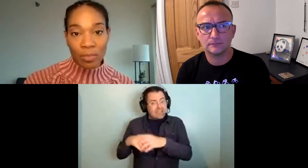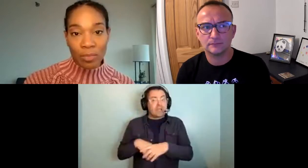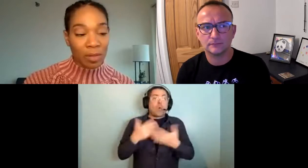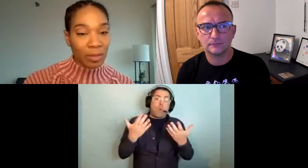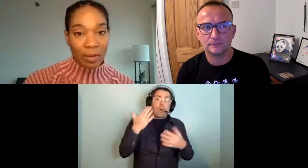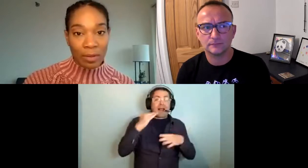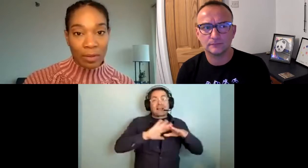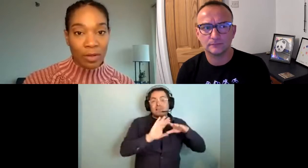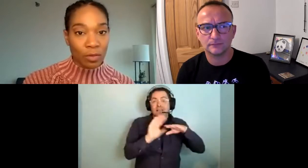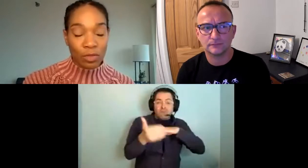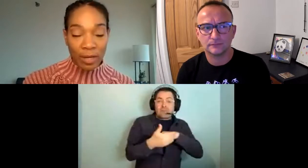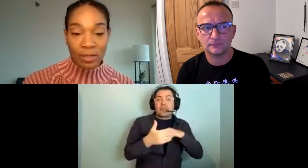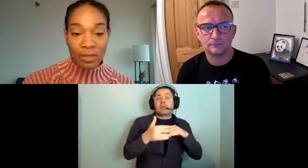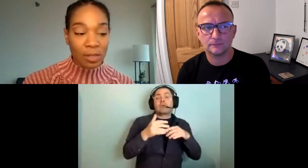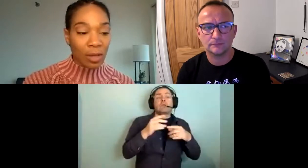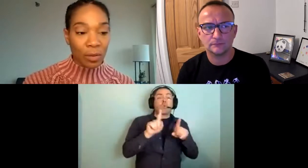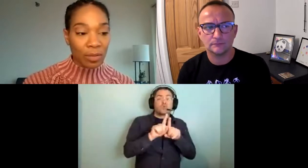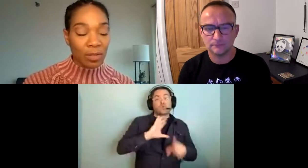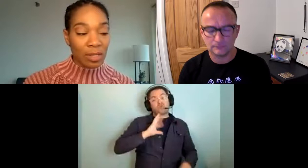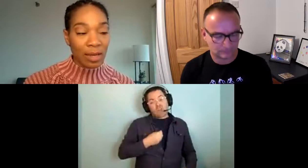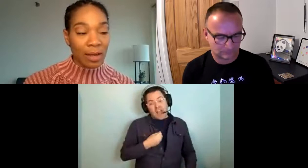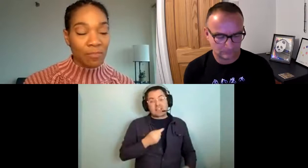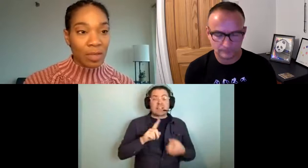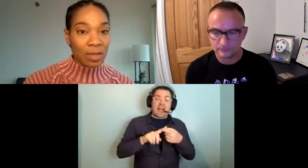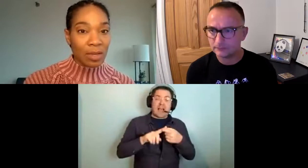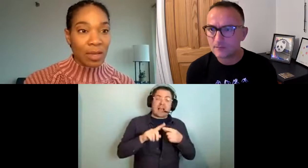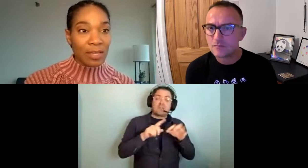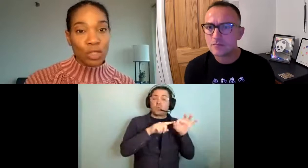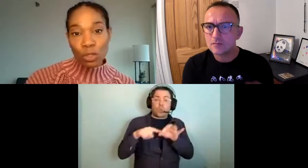used perfectly and not giving credit so I found there